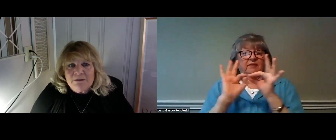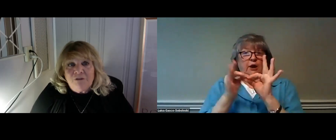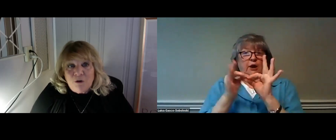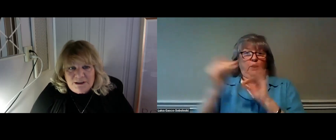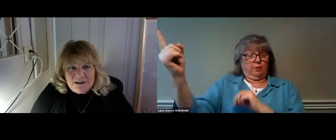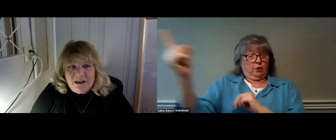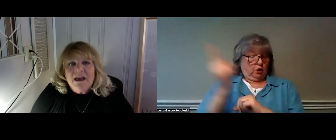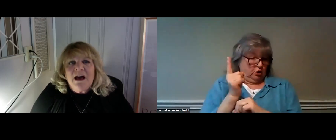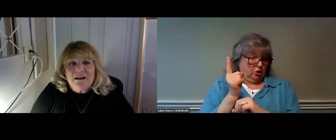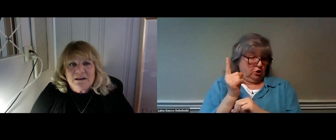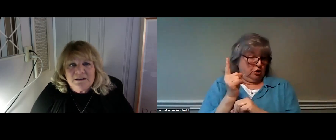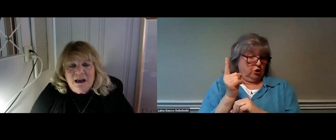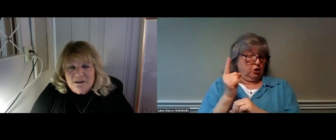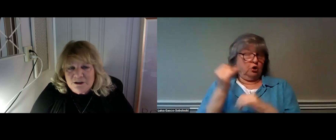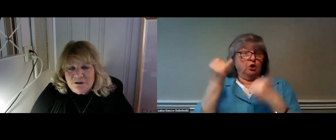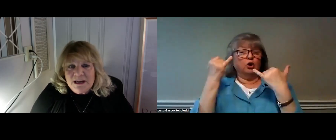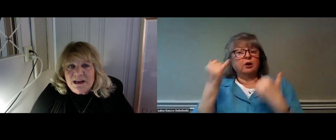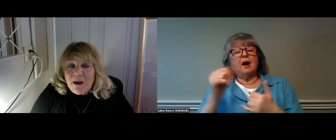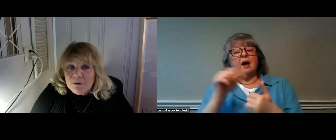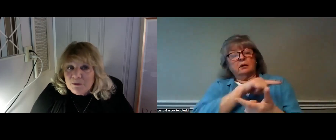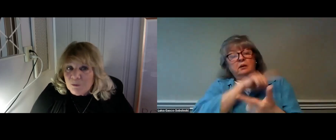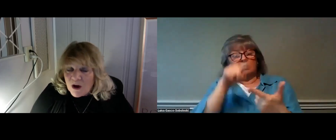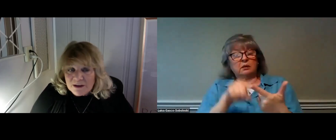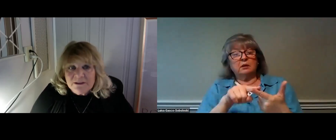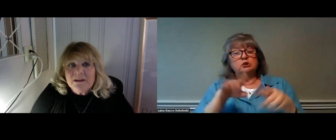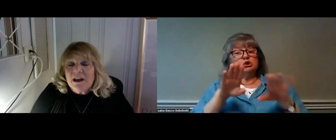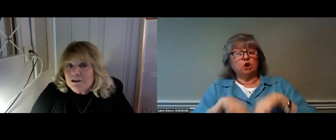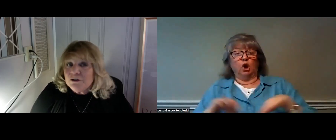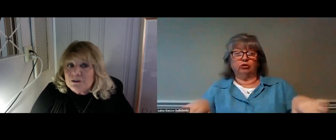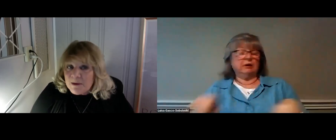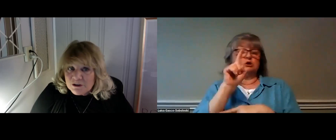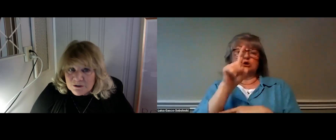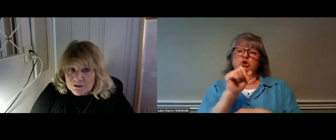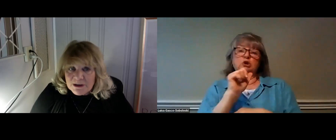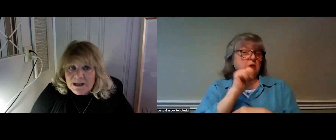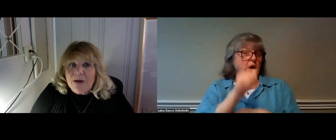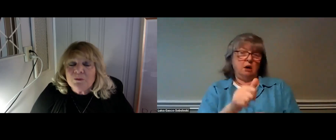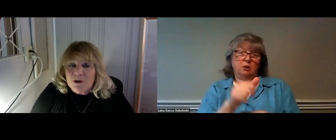focus on a screen. I wouldn't want a a two-dimensional screen. I would want